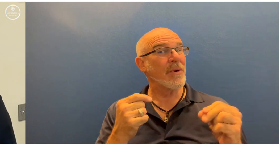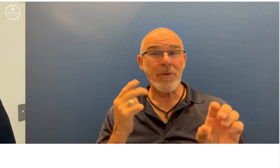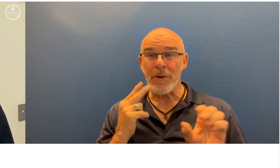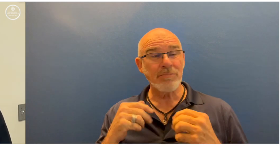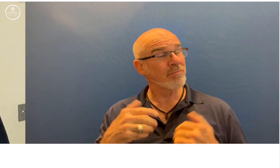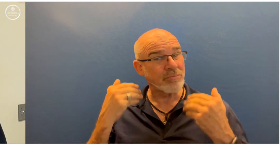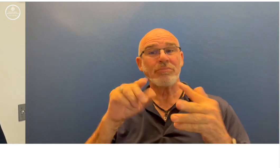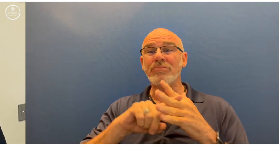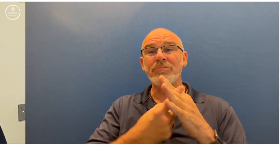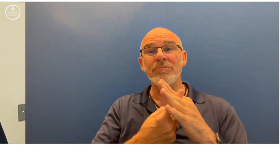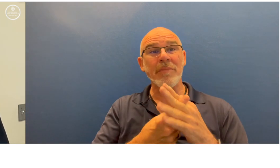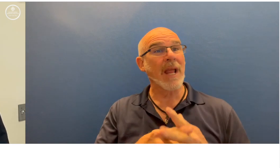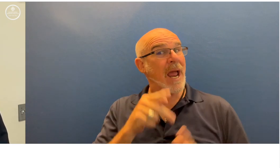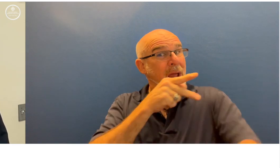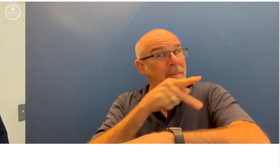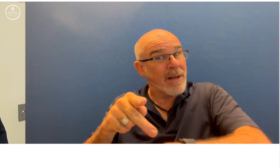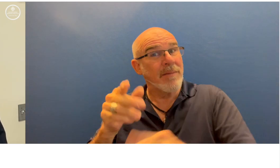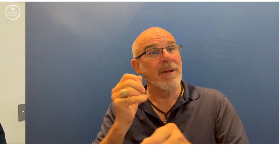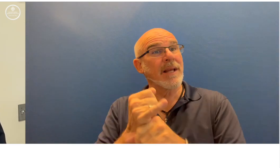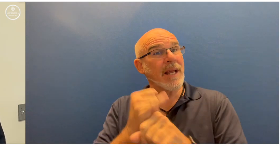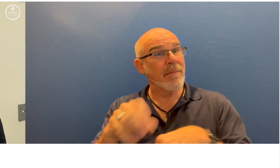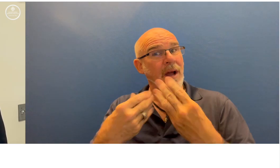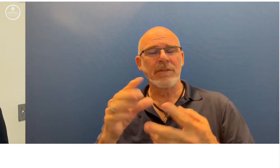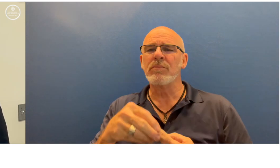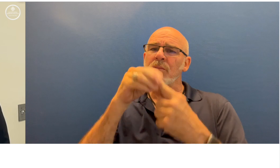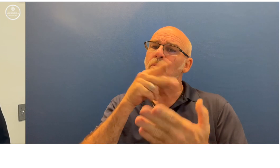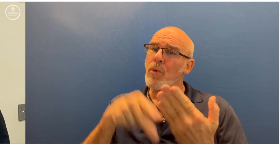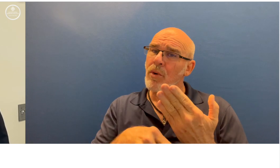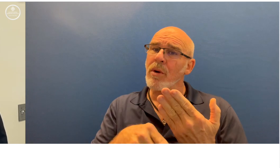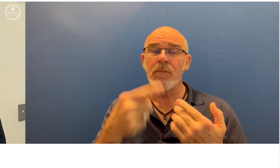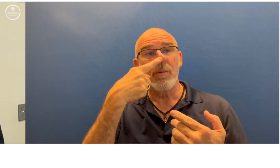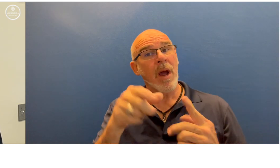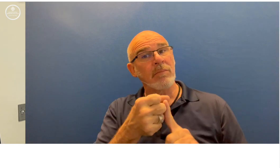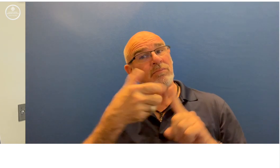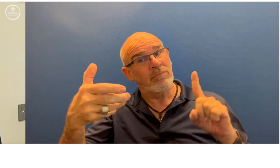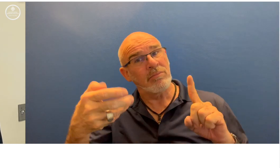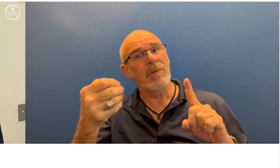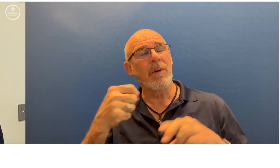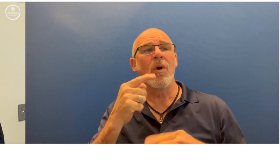So Petaluma campus offers some unique programs. Could you highlight a few? What do you want the community to know